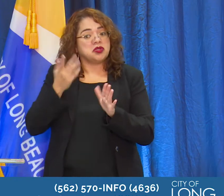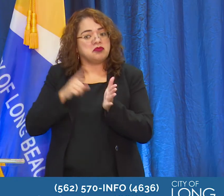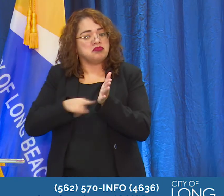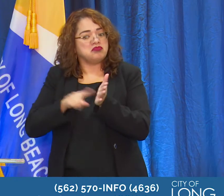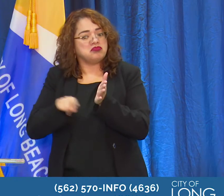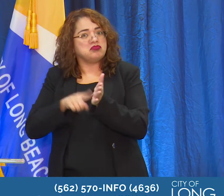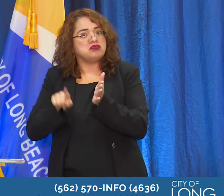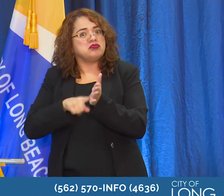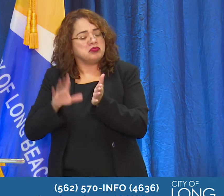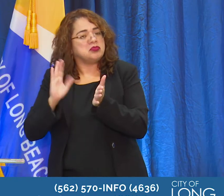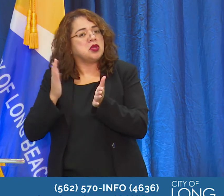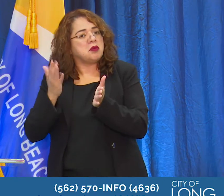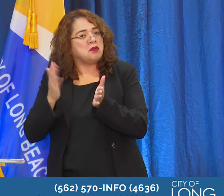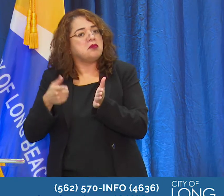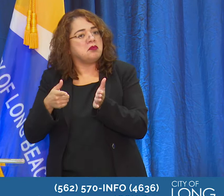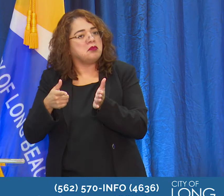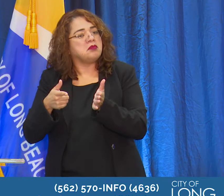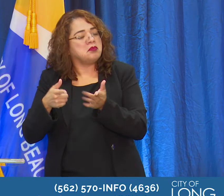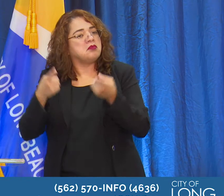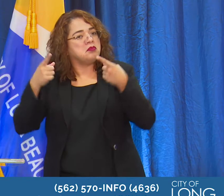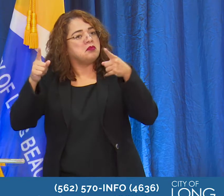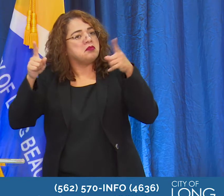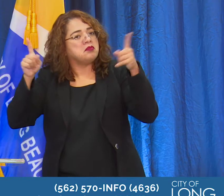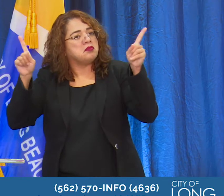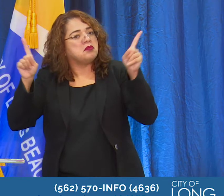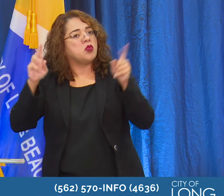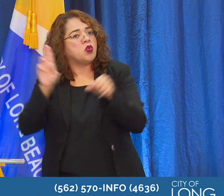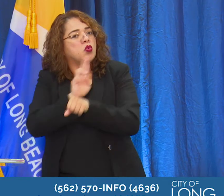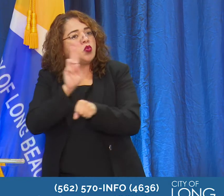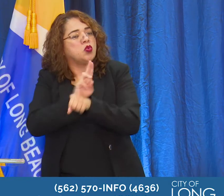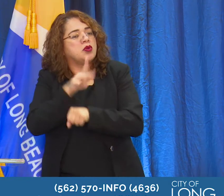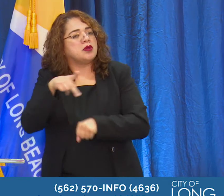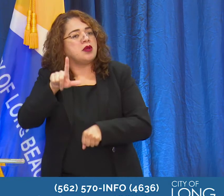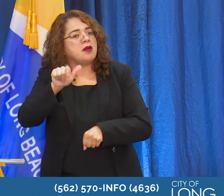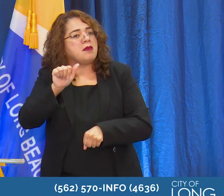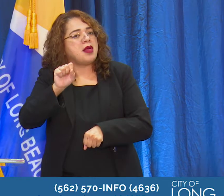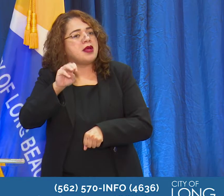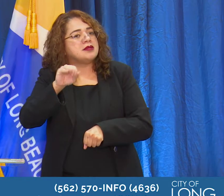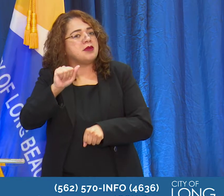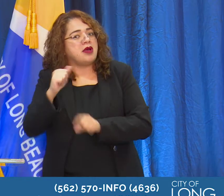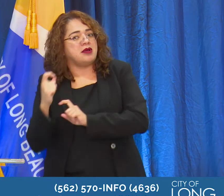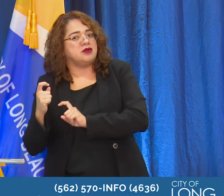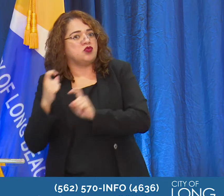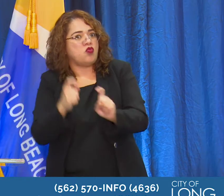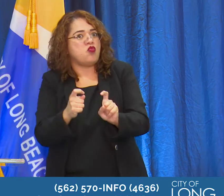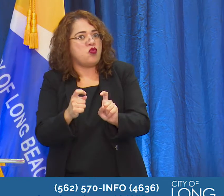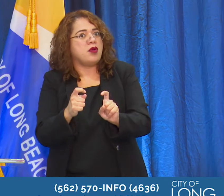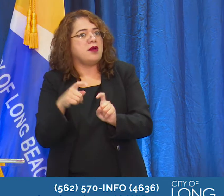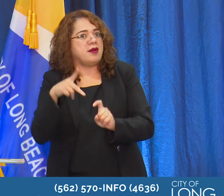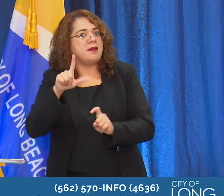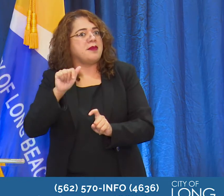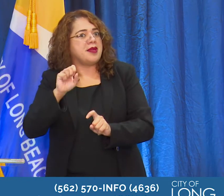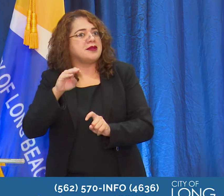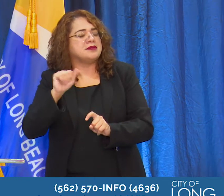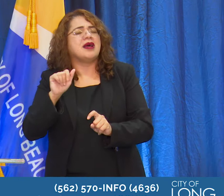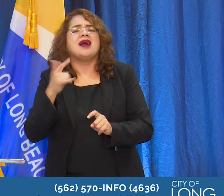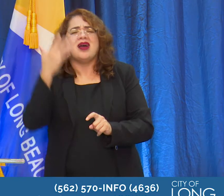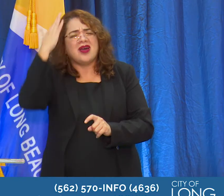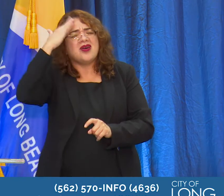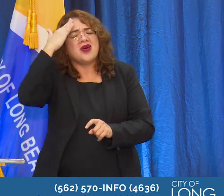it seems to have had some success to date. Donating plasma is similar to donating whole blood,